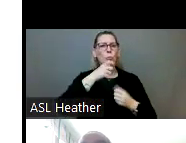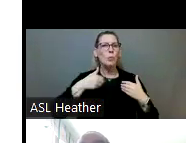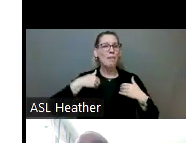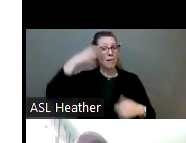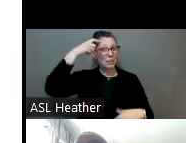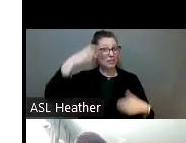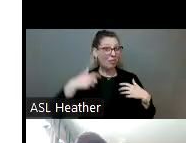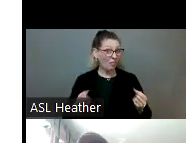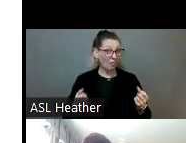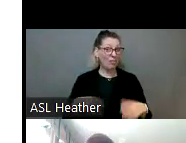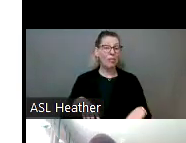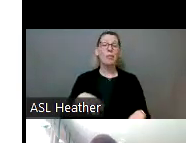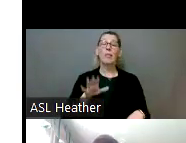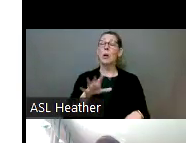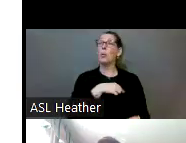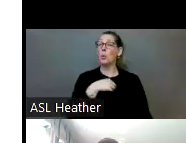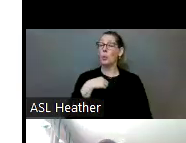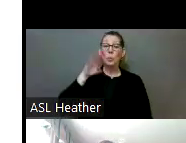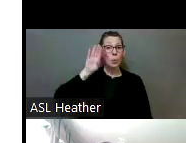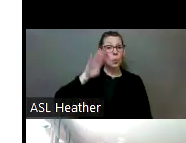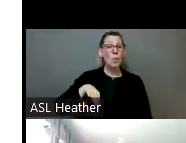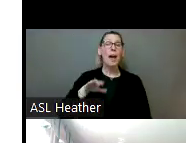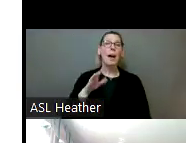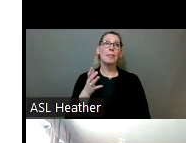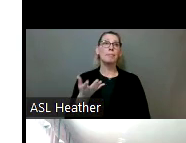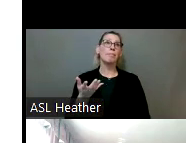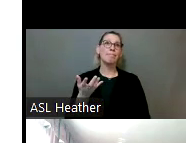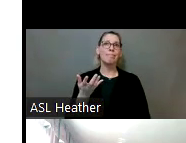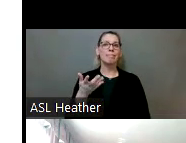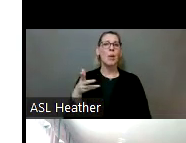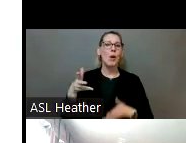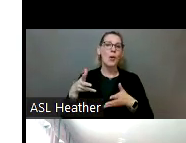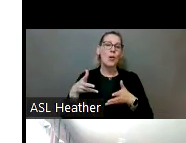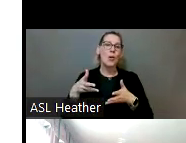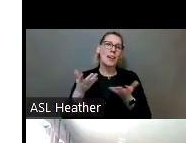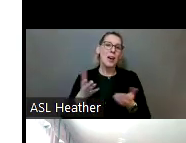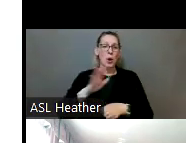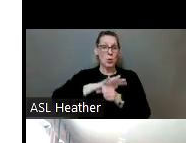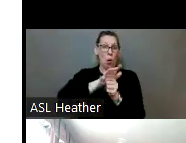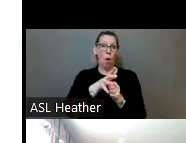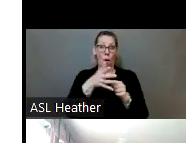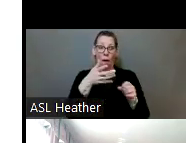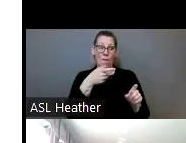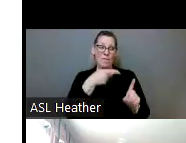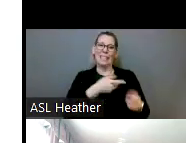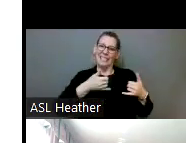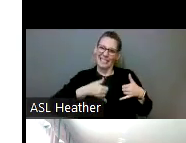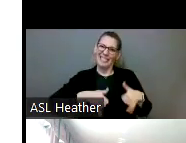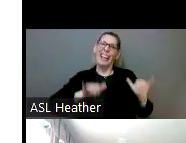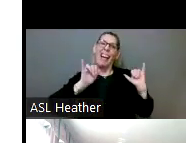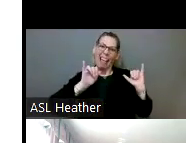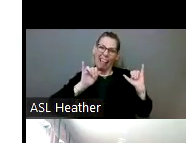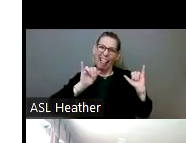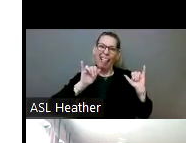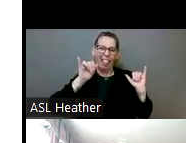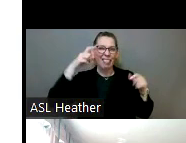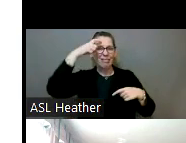that the remnants of covid are still there; there's still a lot of trauma going on with